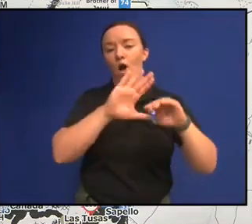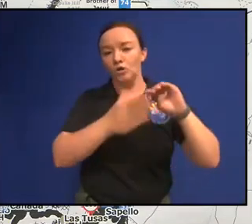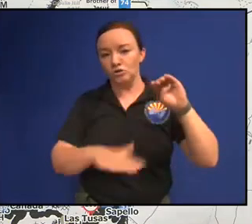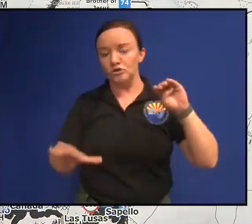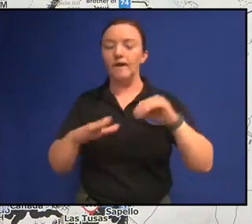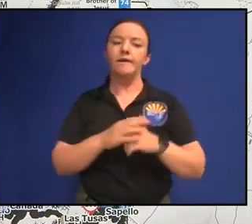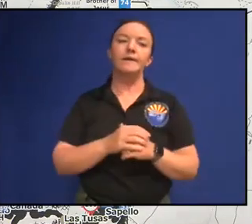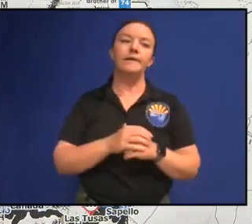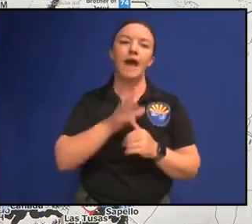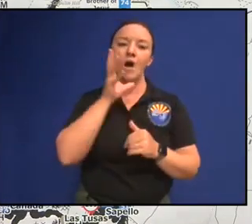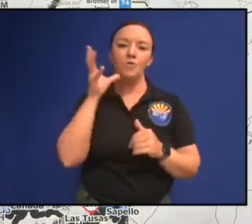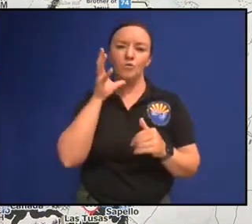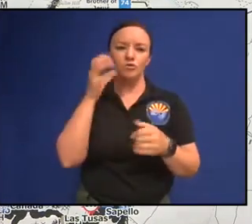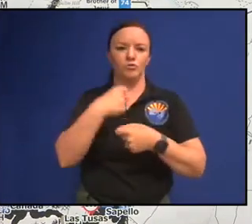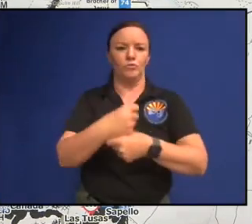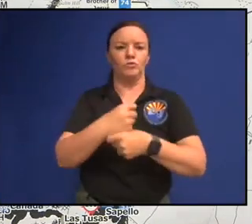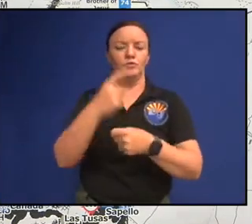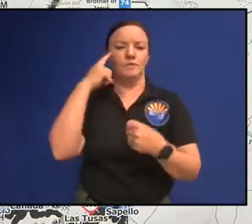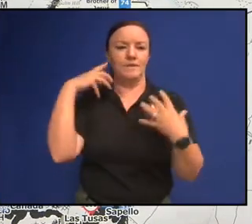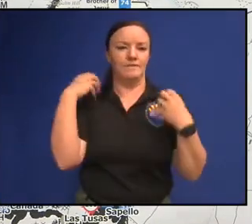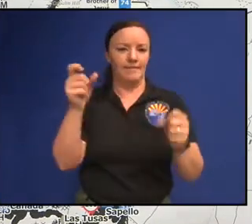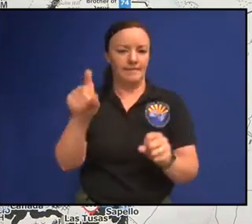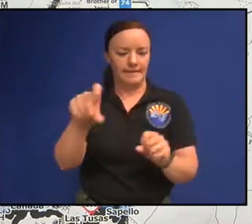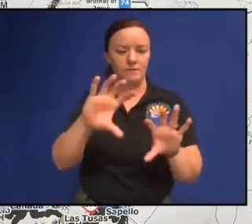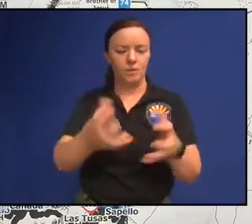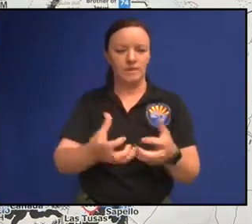WATERSHED MANAGEMENT, AGRICULTURAL PRODUCER MENTAL